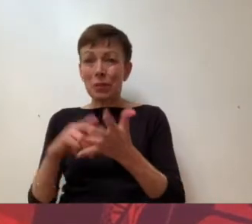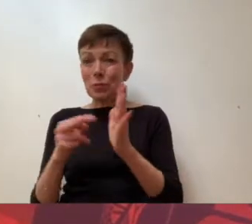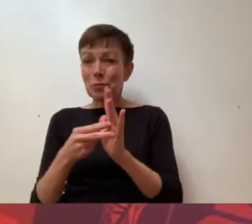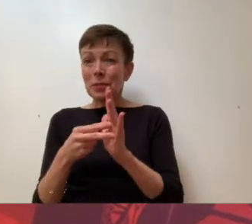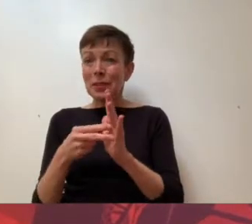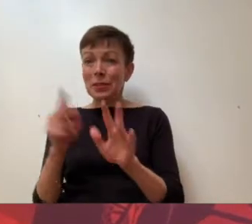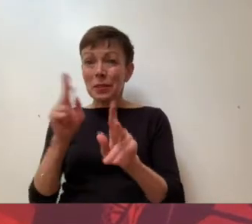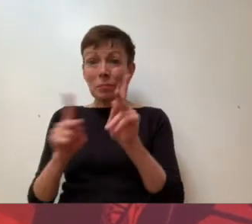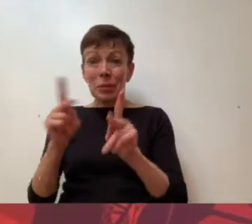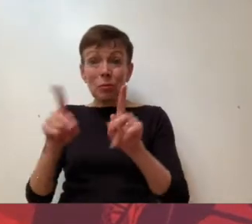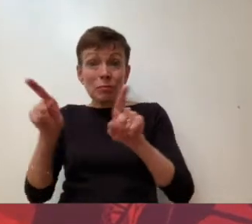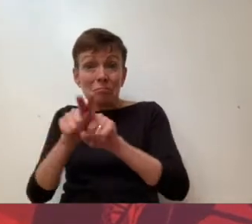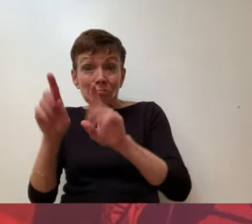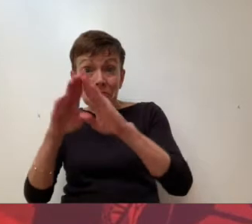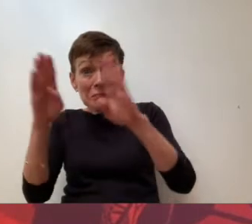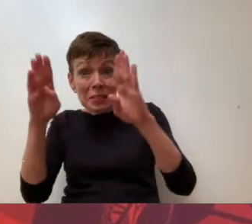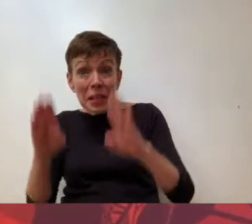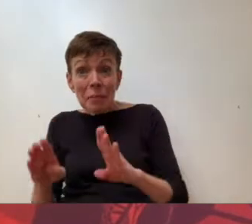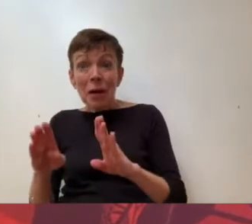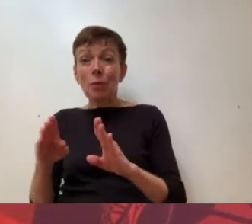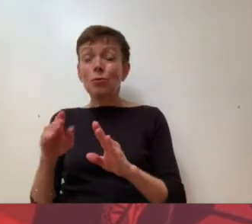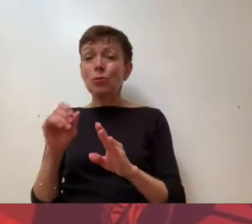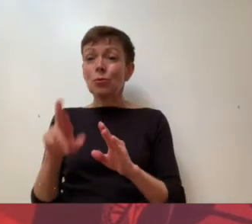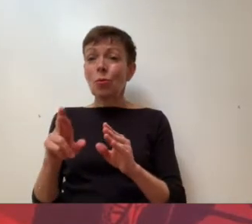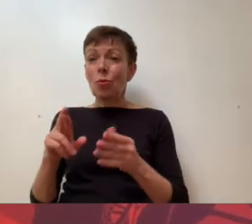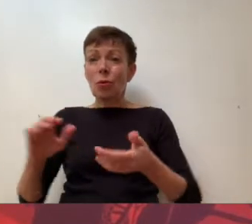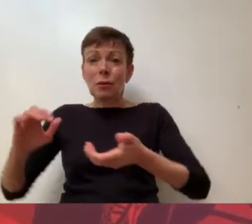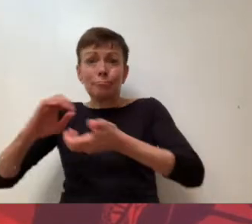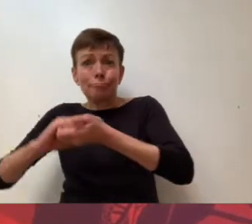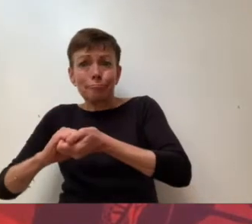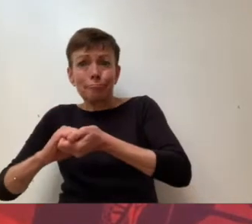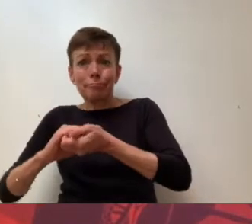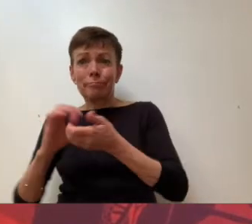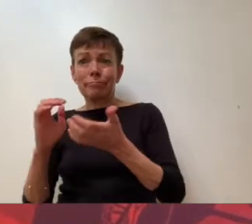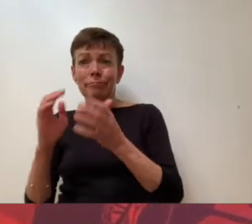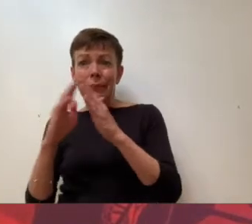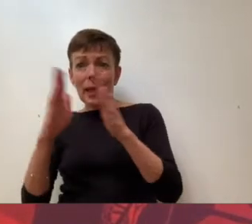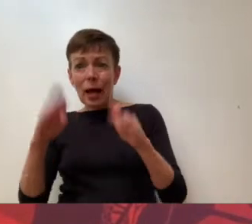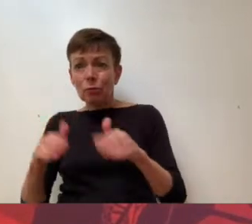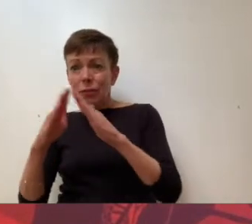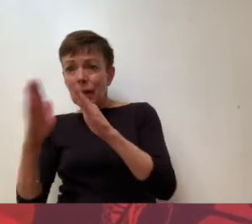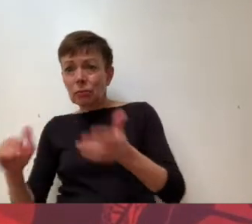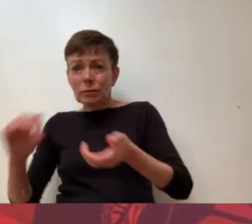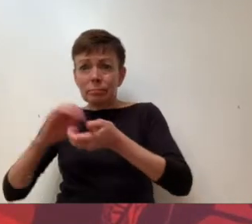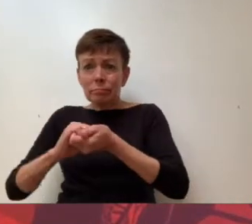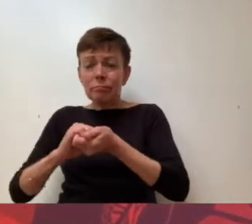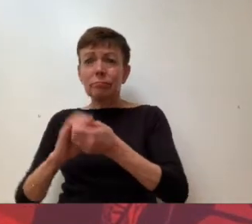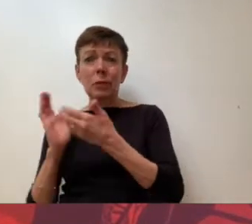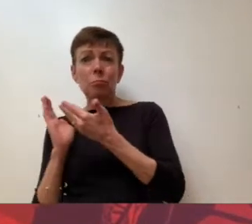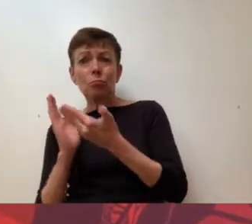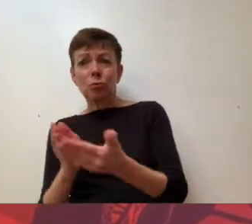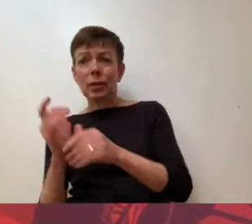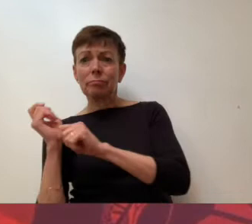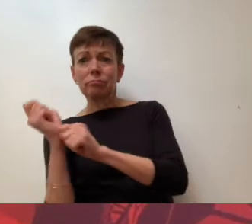that are going to be taking place throughout the City of Red Deer as we work through the